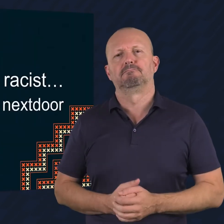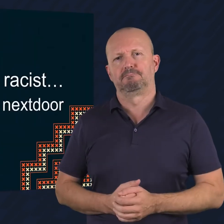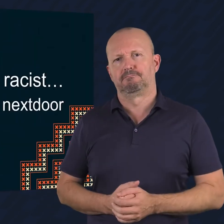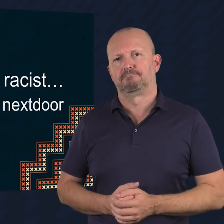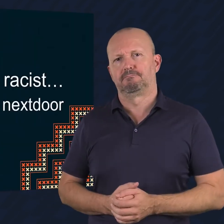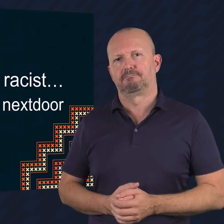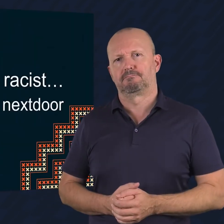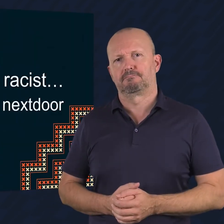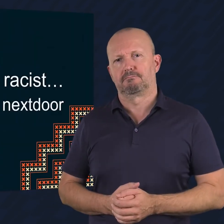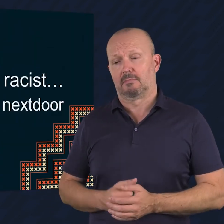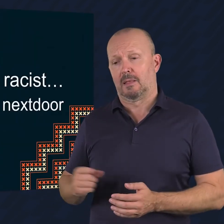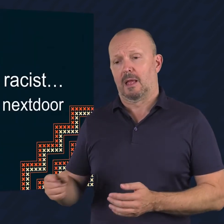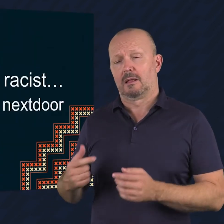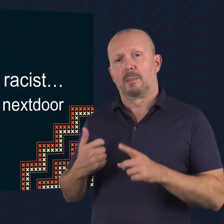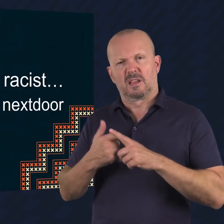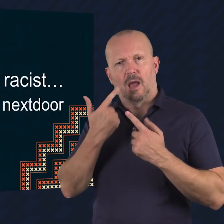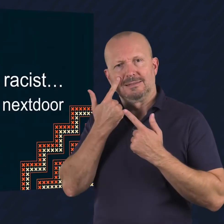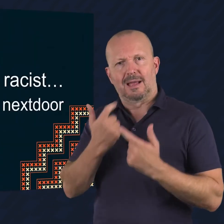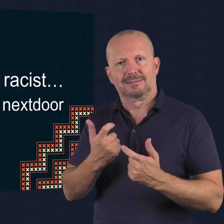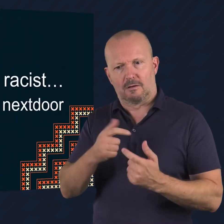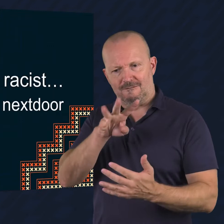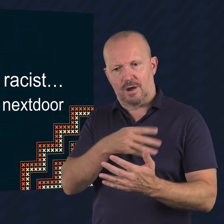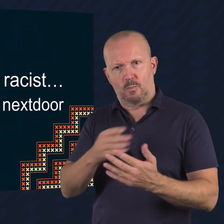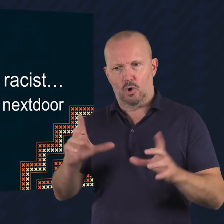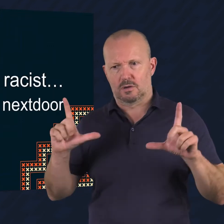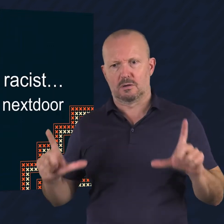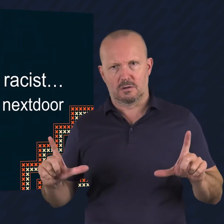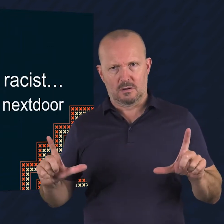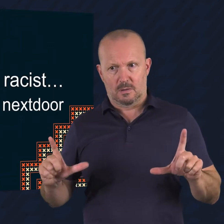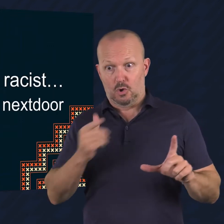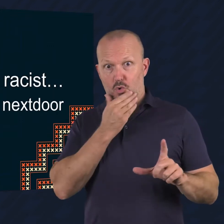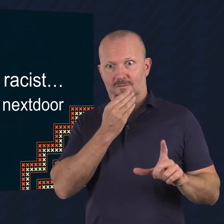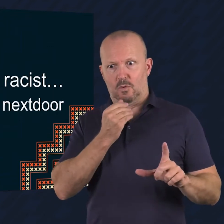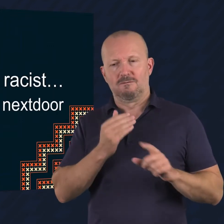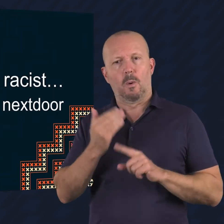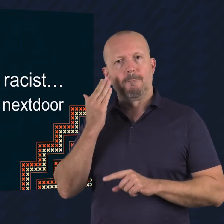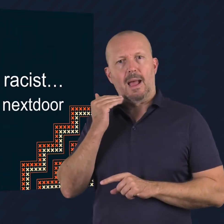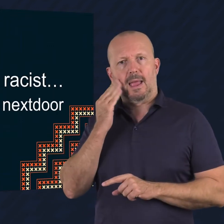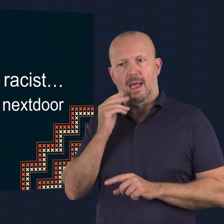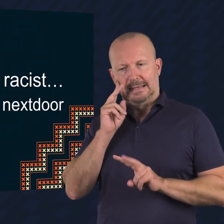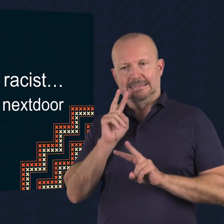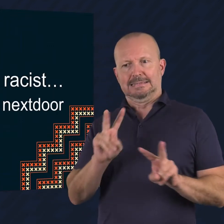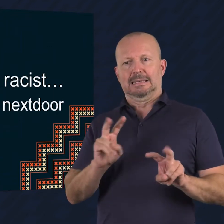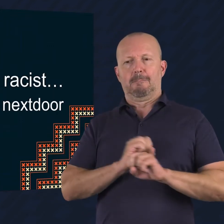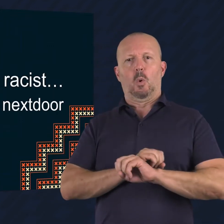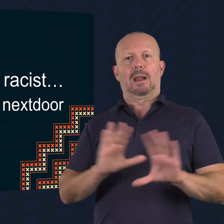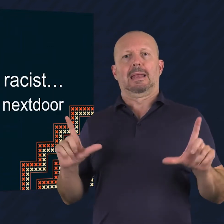The usefulness of the Kaitiakitanga framework in our mind is that it makes visible for Pākehā what we often assumed to be so obvious